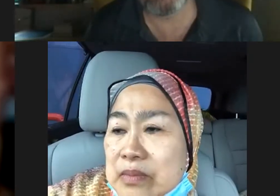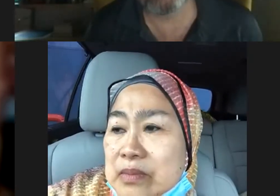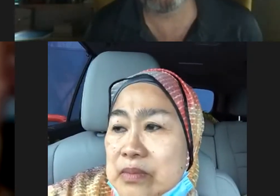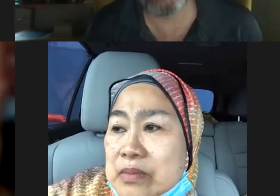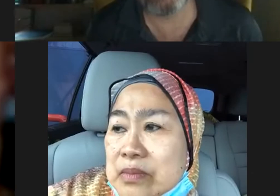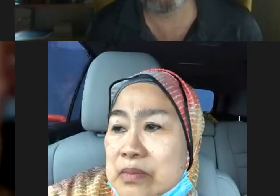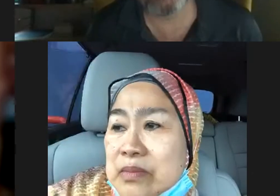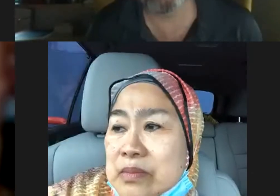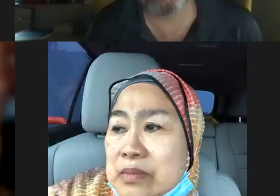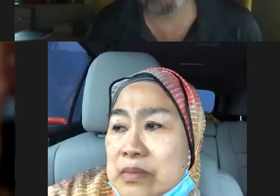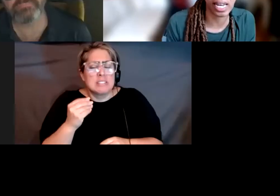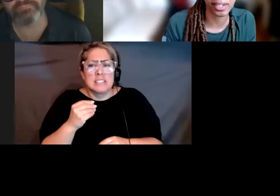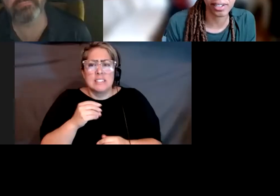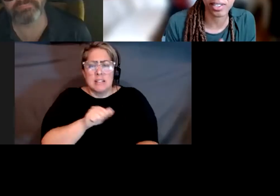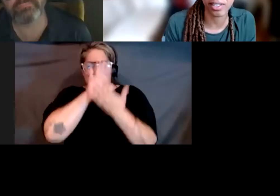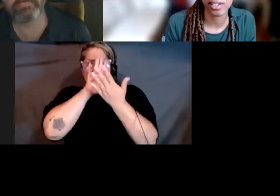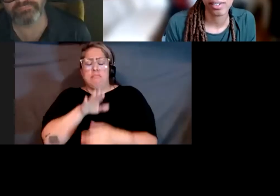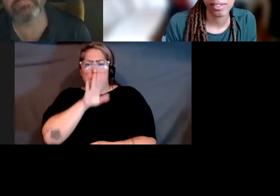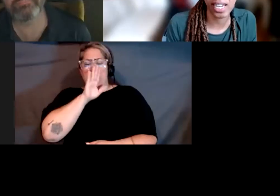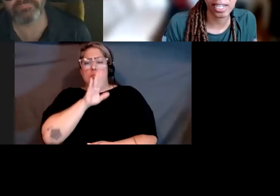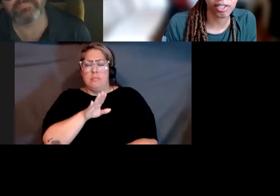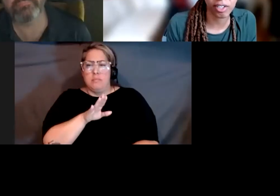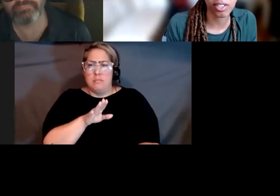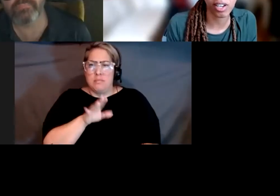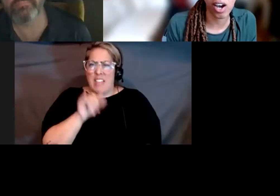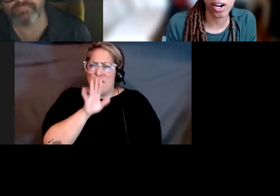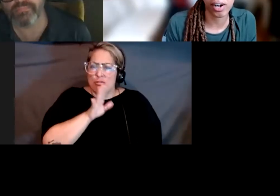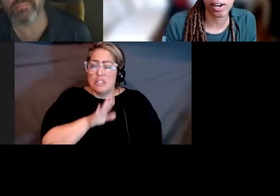that clients, dancers